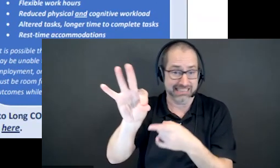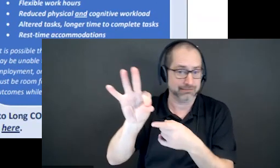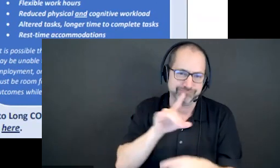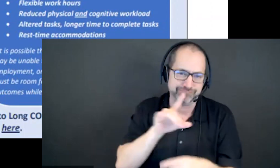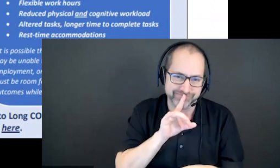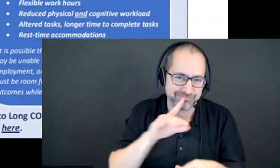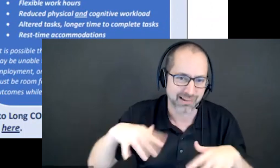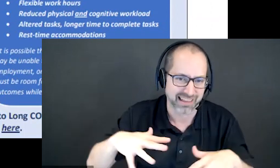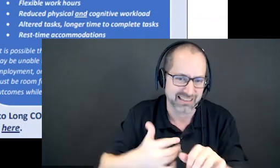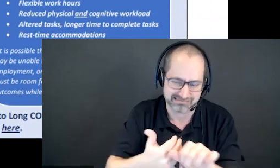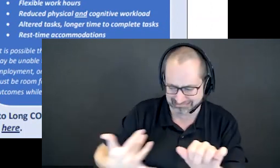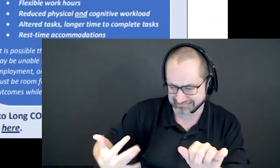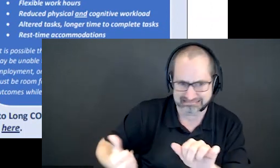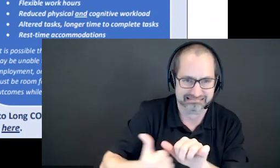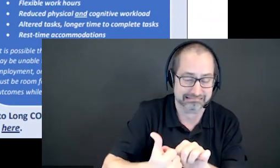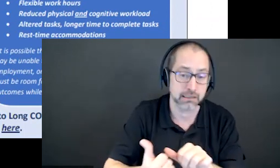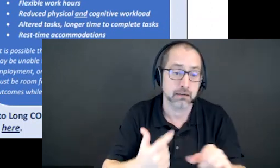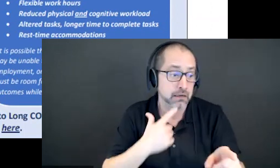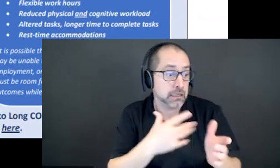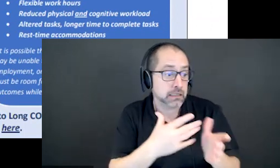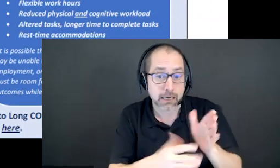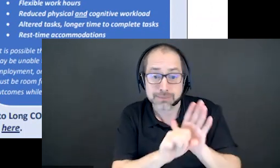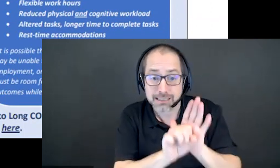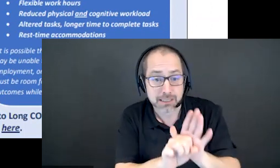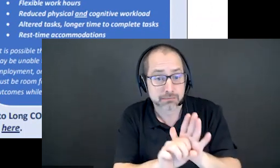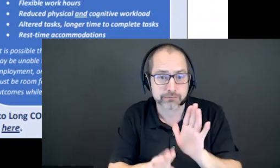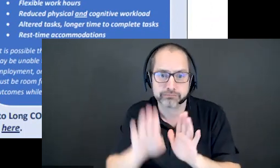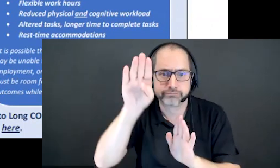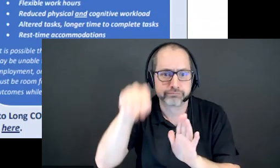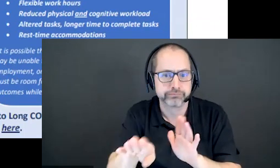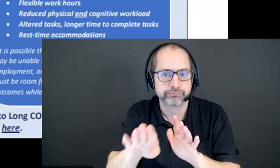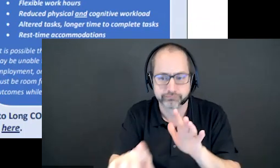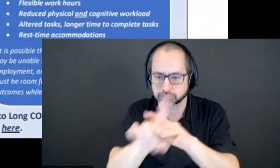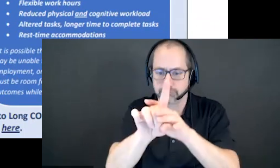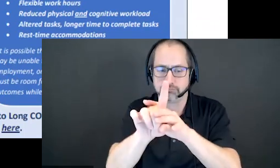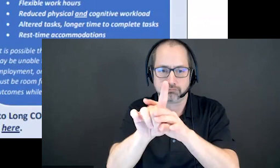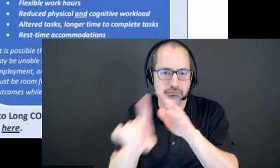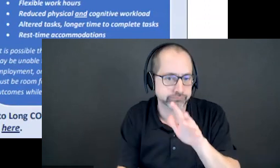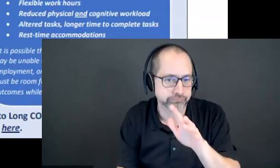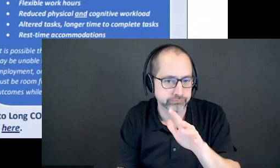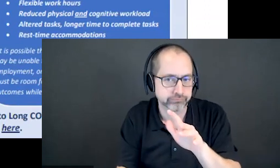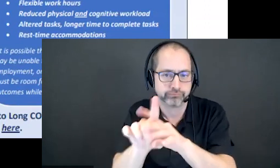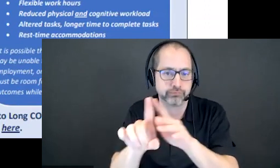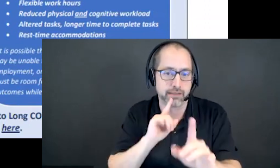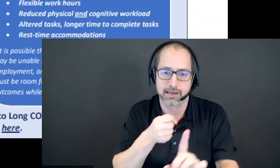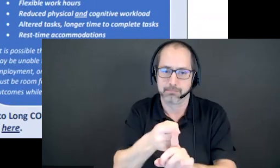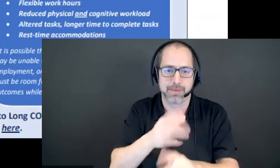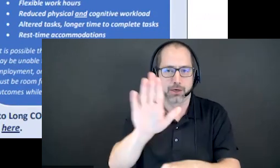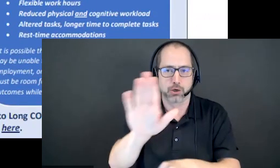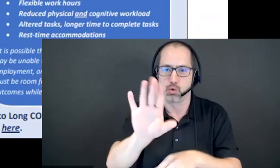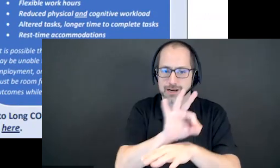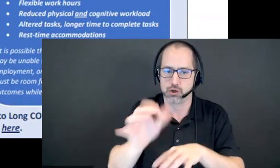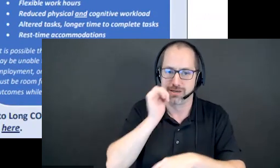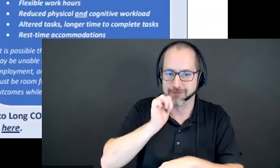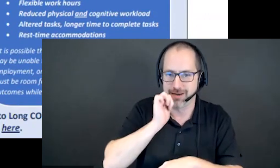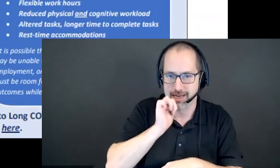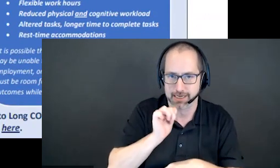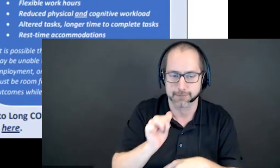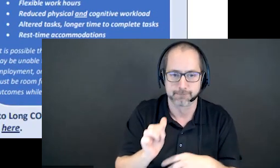the fact that symptoms are episodic and the impact on function of day-to-day life. So each of these,